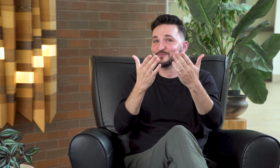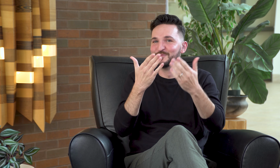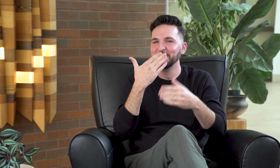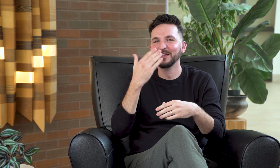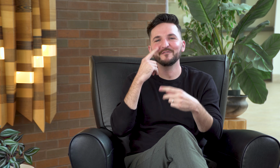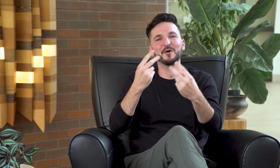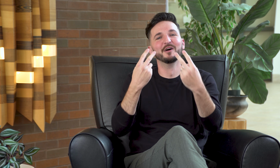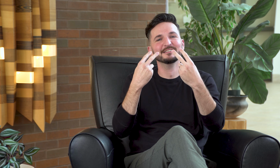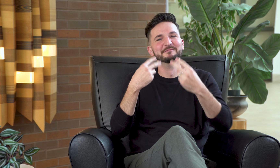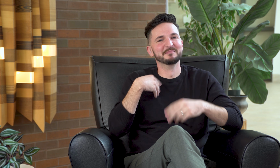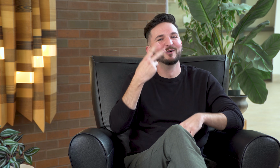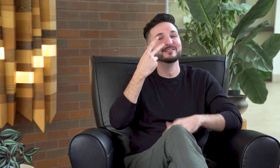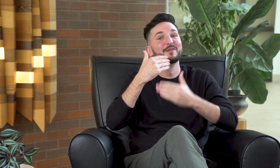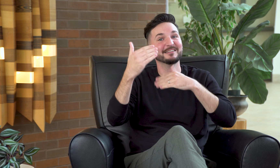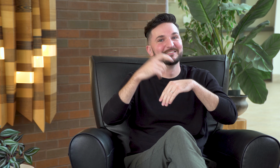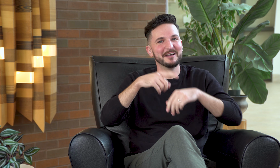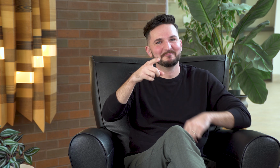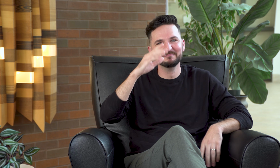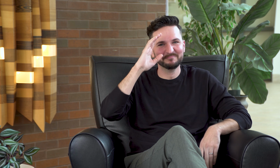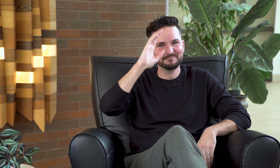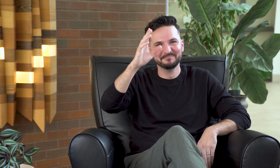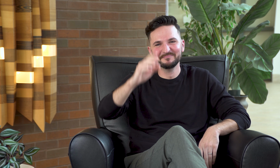And thank you for watching. We'll see you next time. Bye bye.